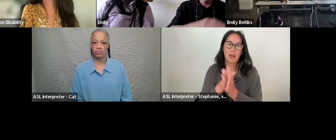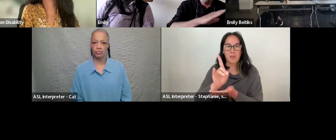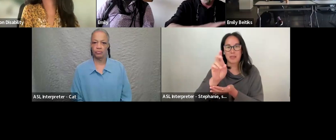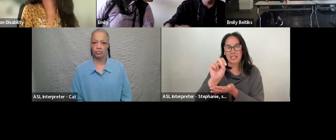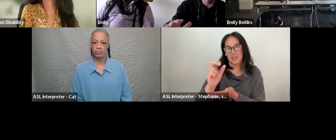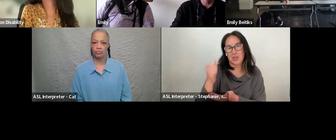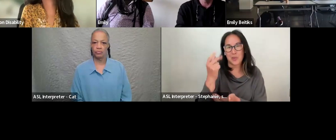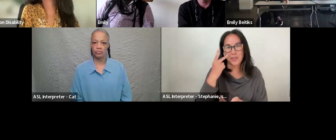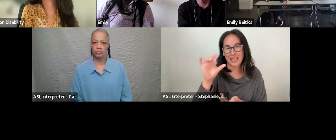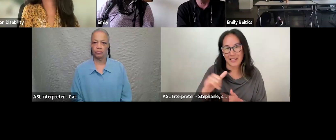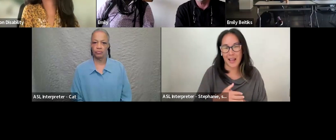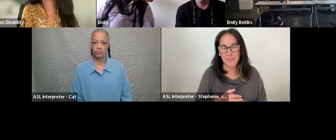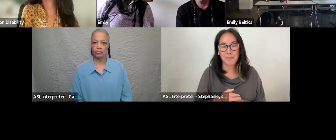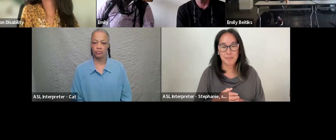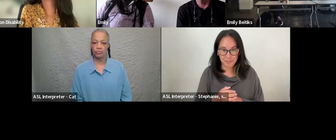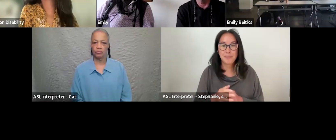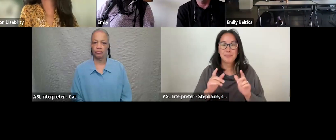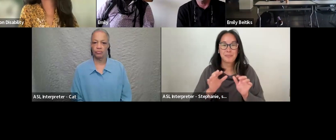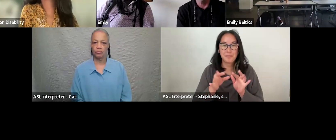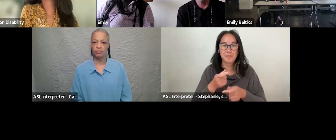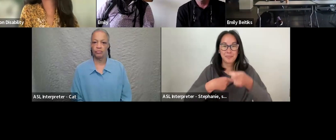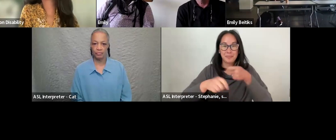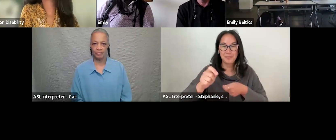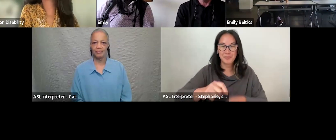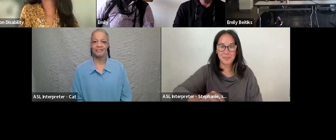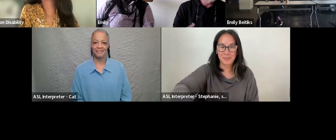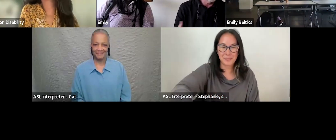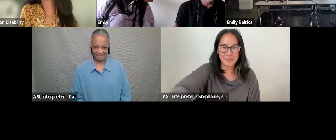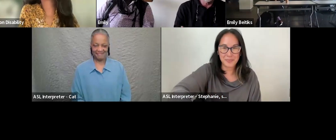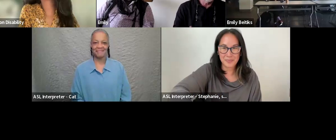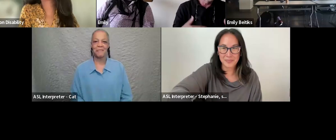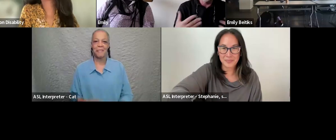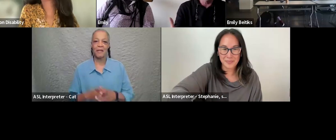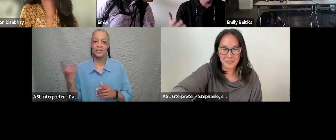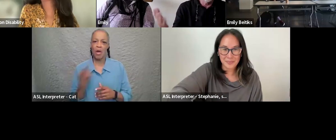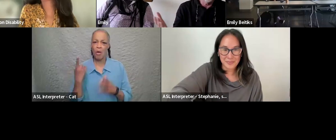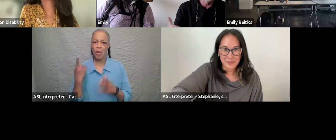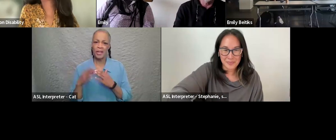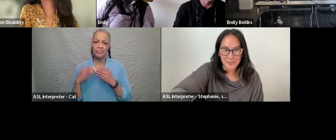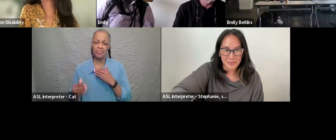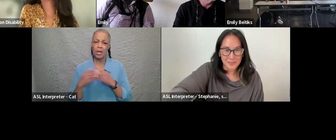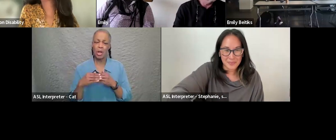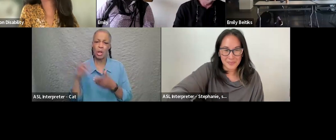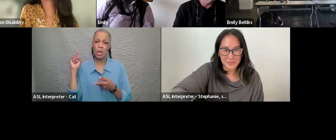It's always a very, kind of, low status position. And, as a result, bioethics are now, like, you know,